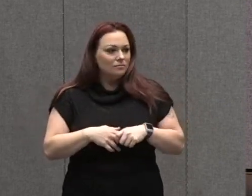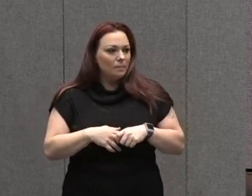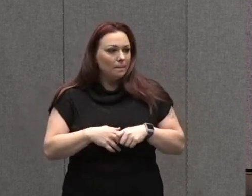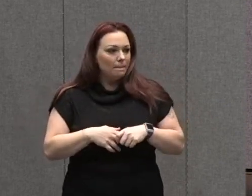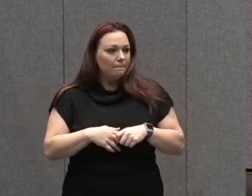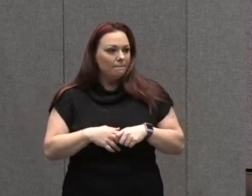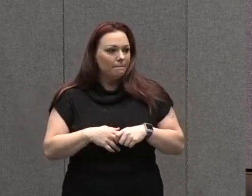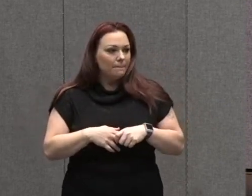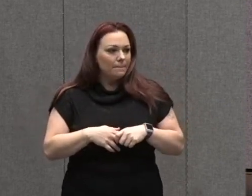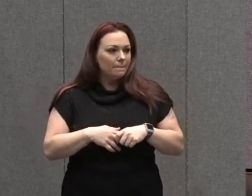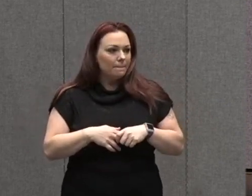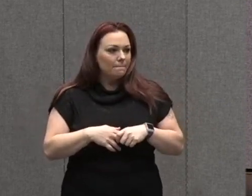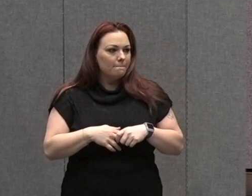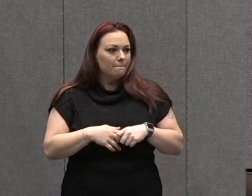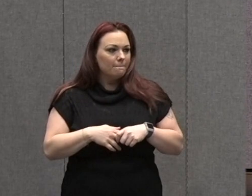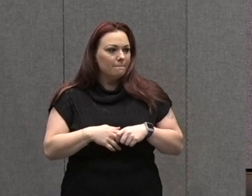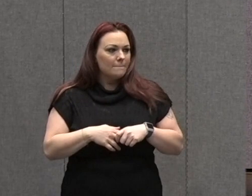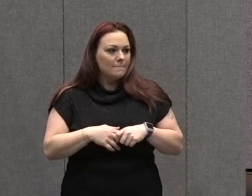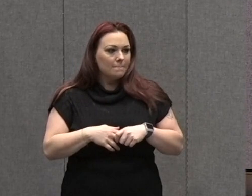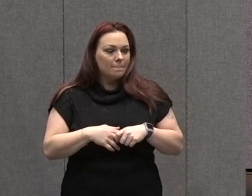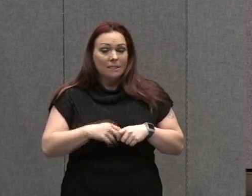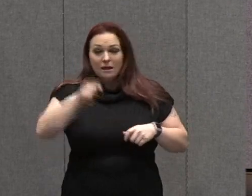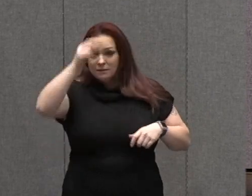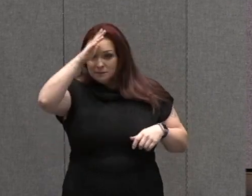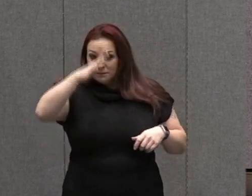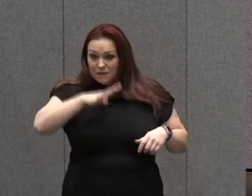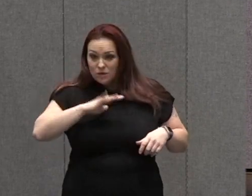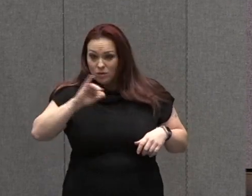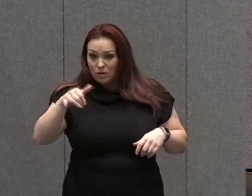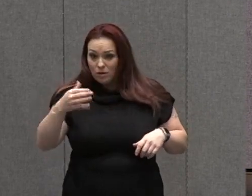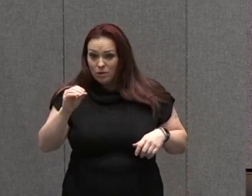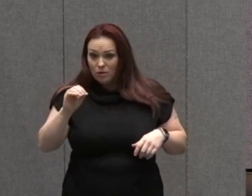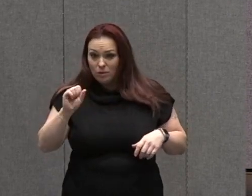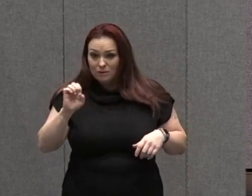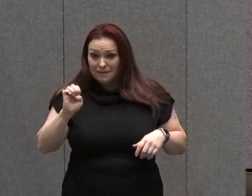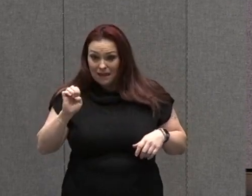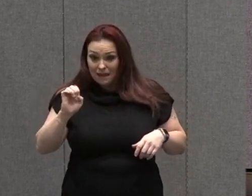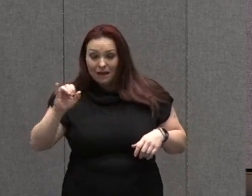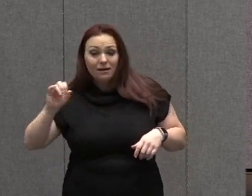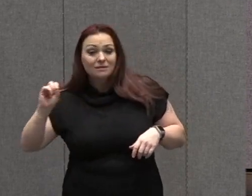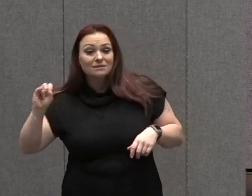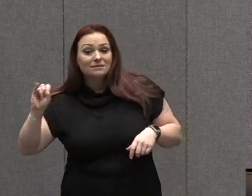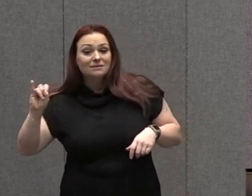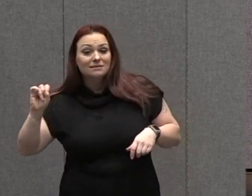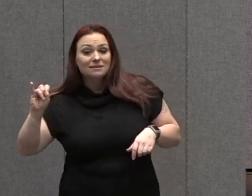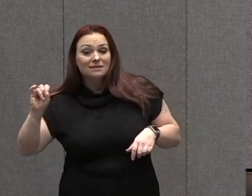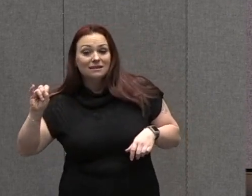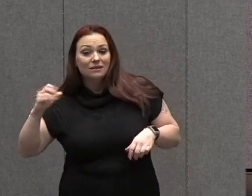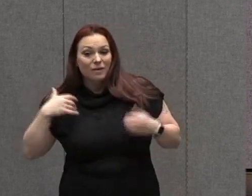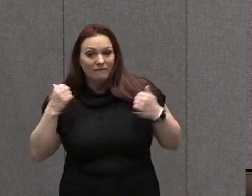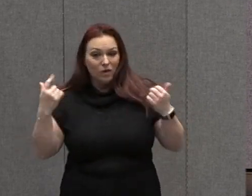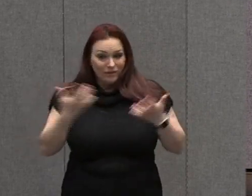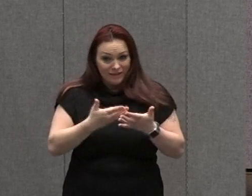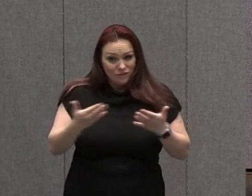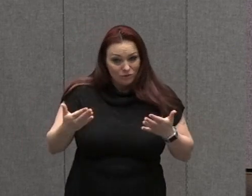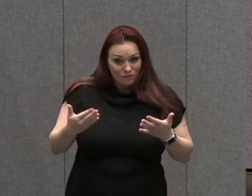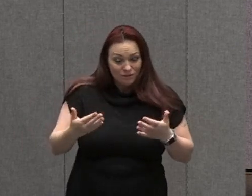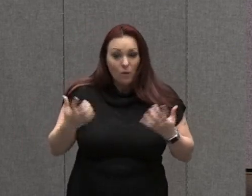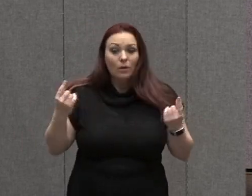This is metal right? Señor Jose. - Sí! We have all these instruments, I have an idea of what we can do with them. What is it?